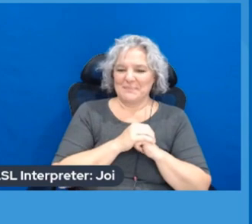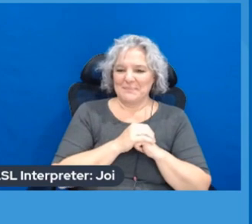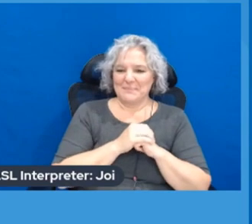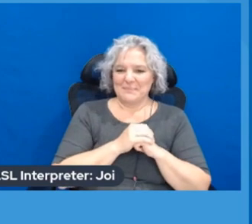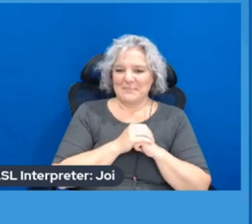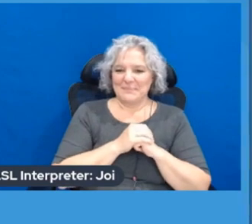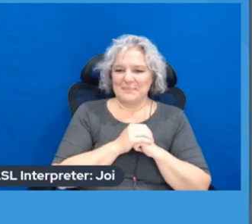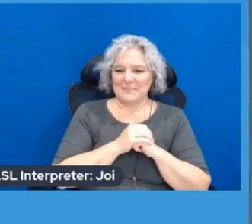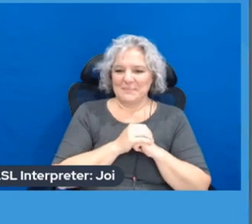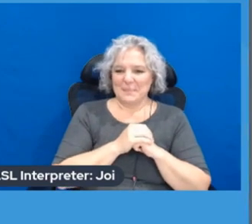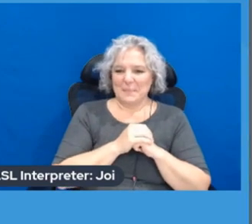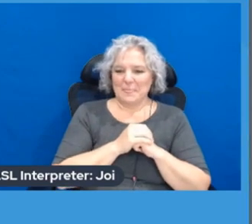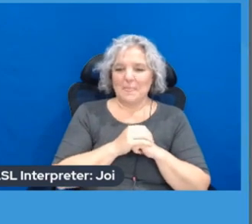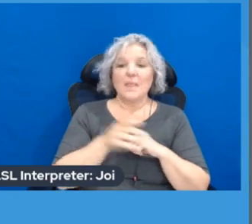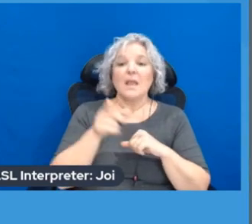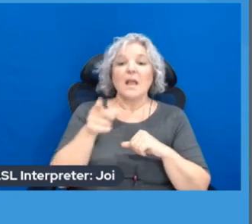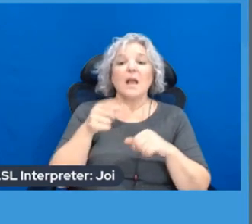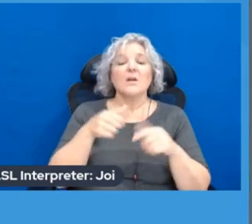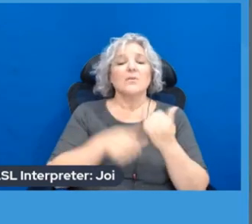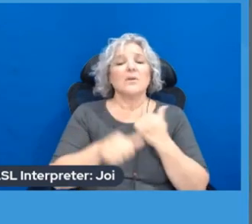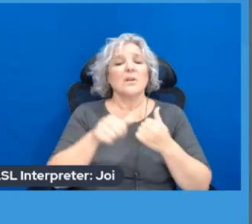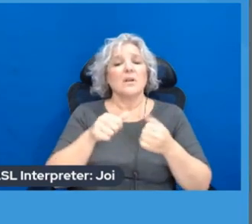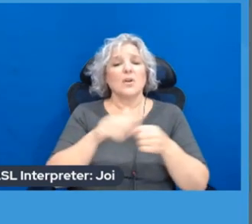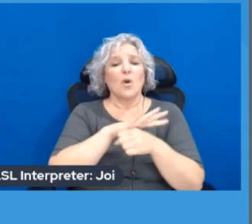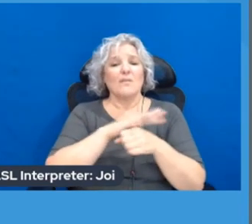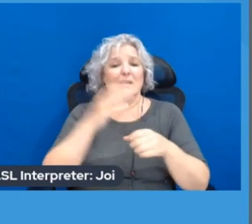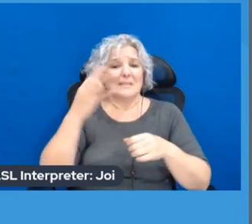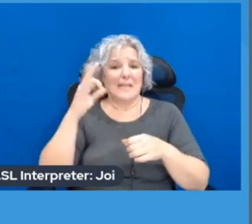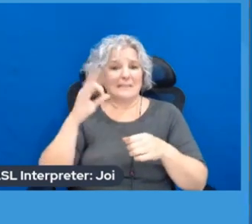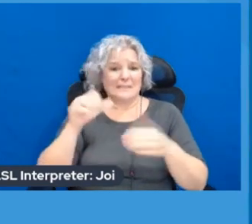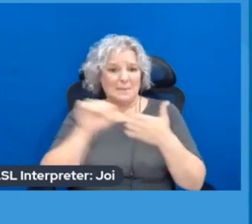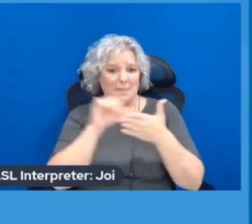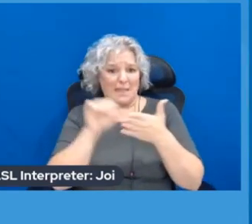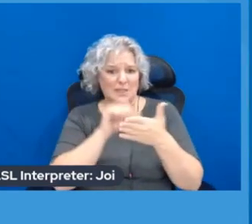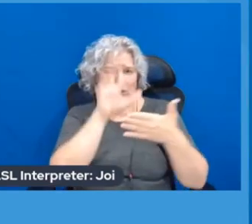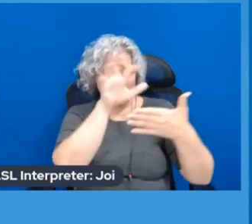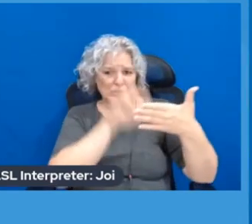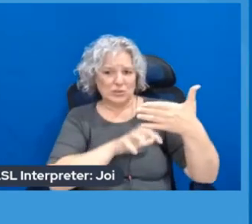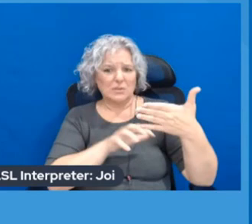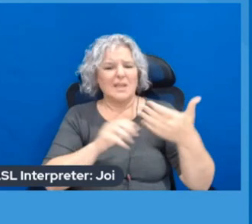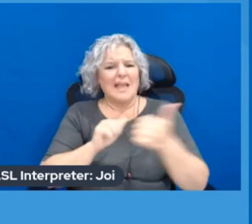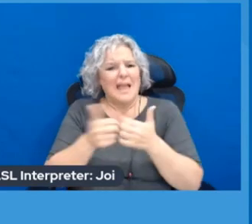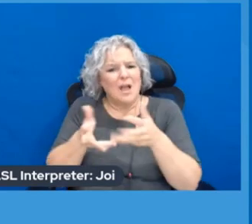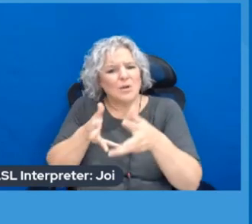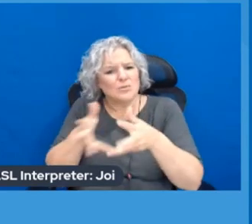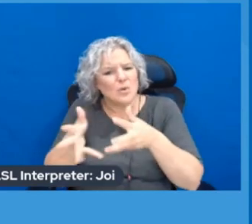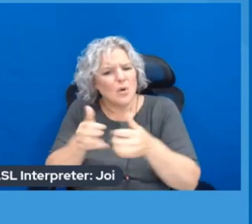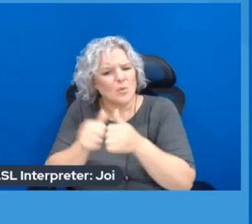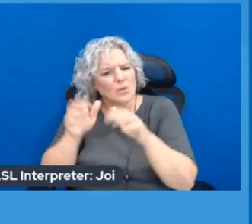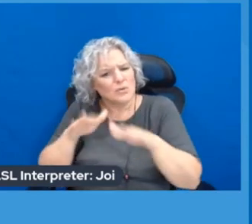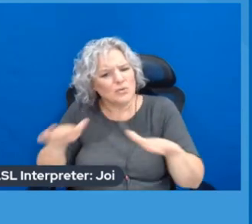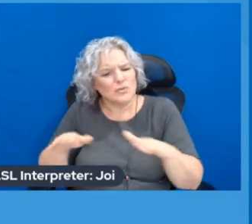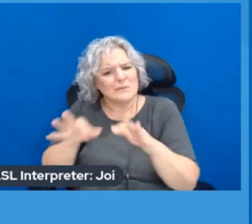Under the COVID-19 page parents can find information on talking to children about the virus and coping with change.